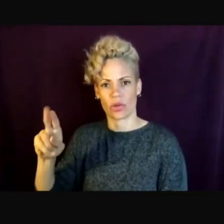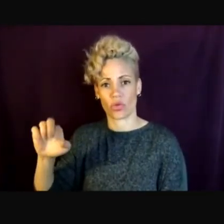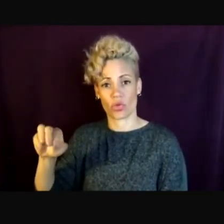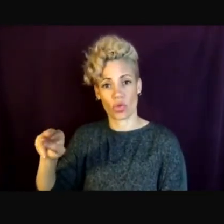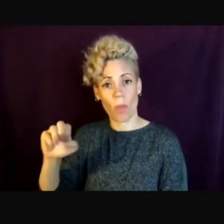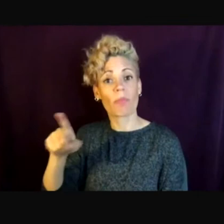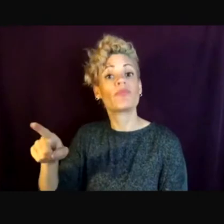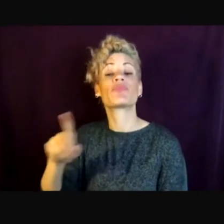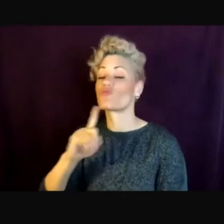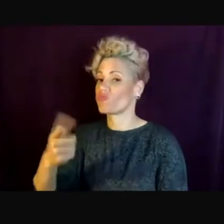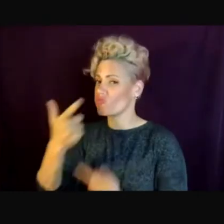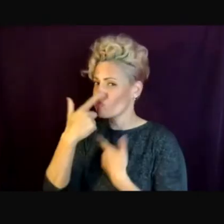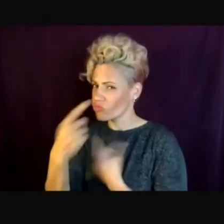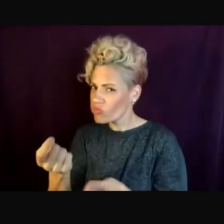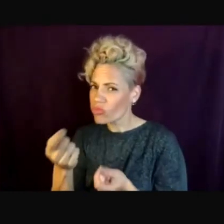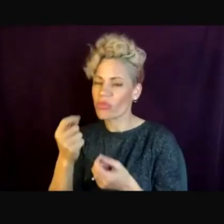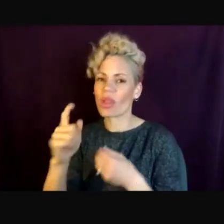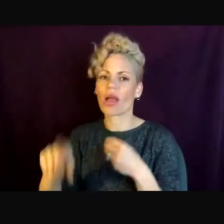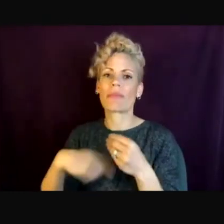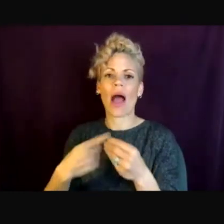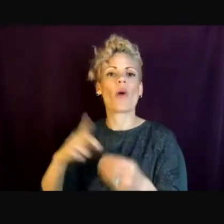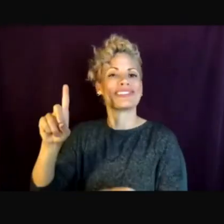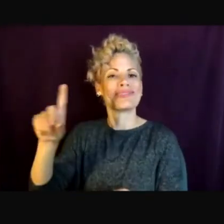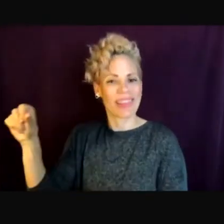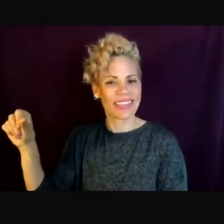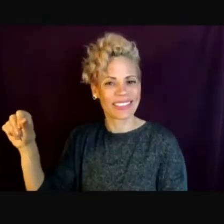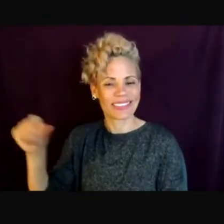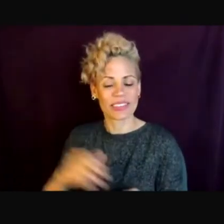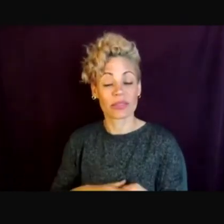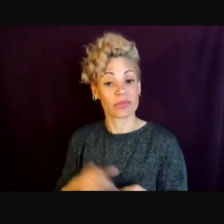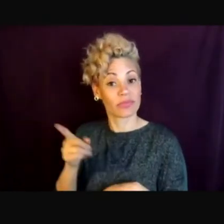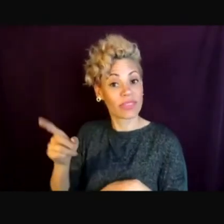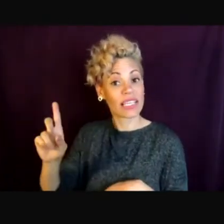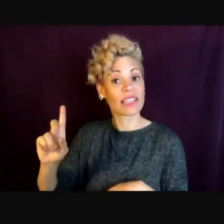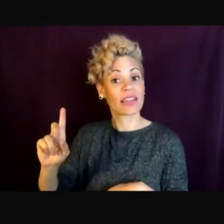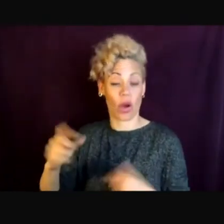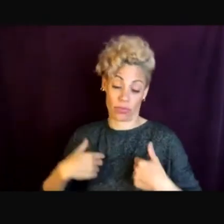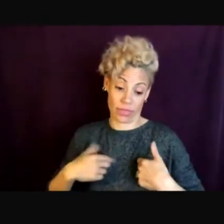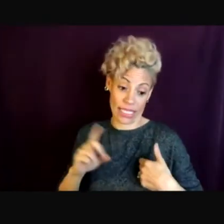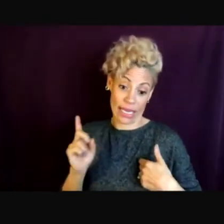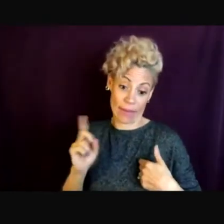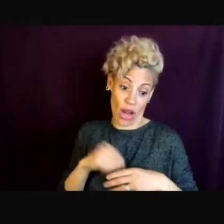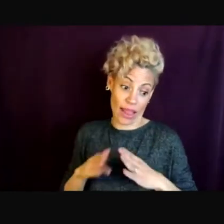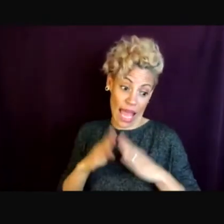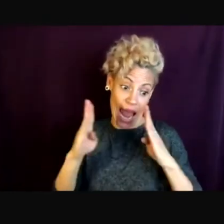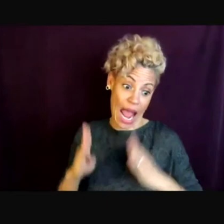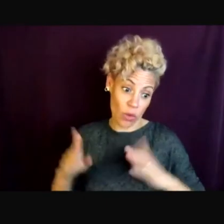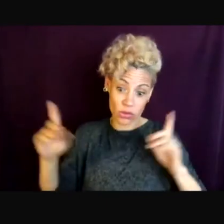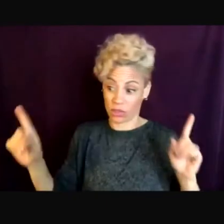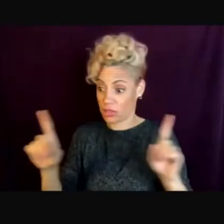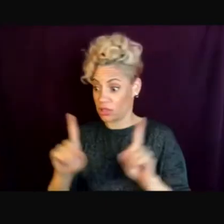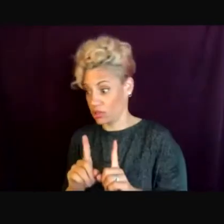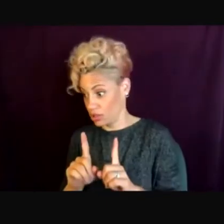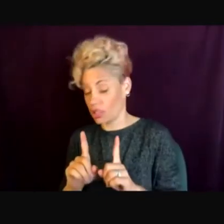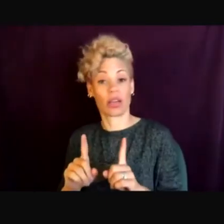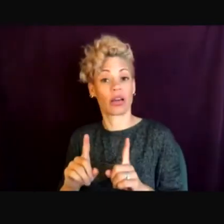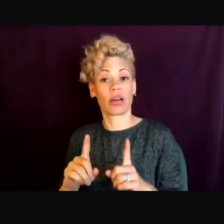in disabilities. And as a Democrat in the house, then we were bicameral and bi-partisan.